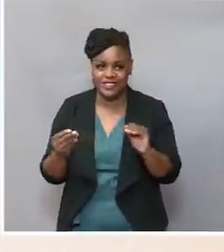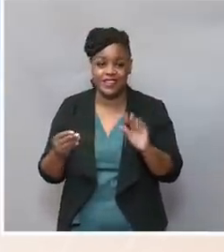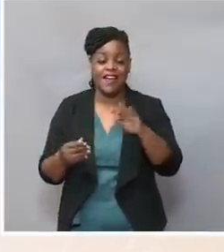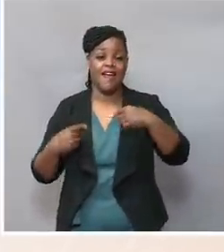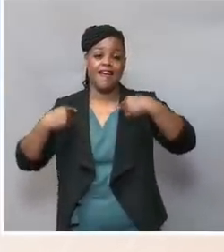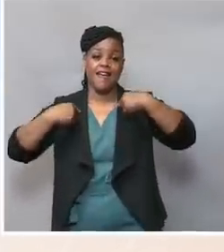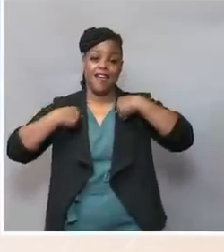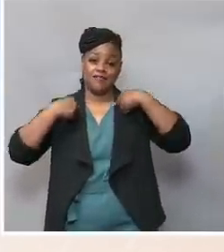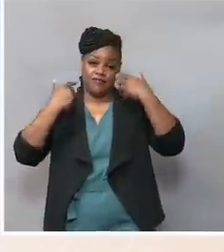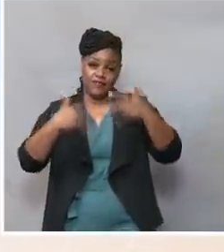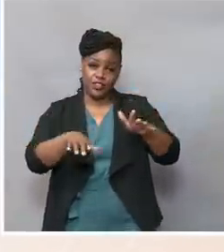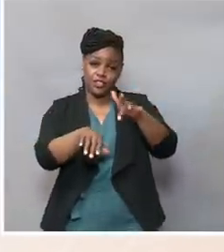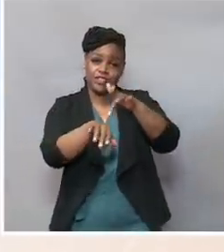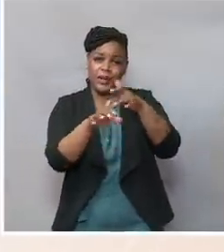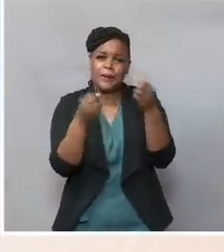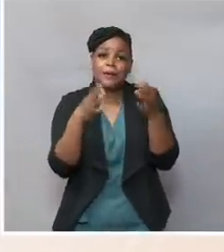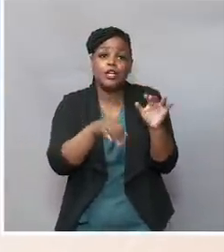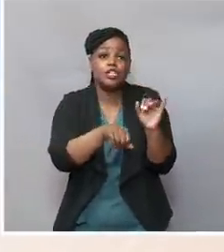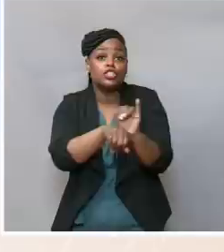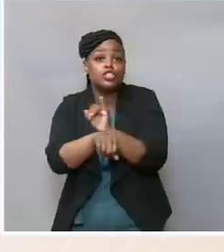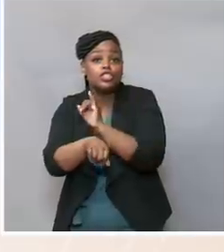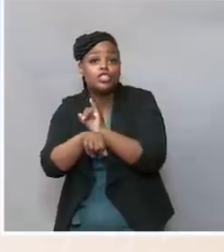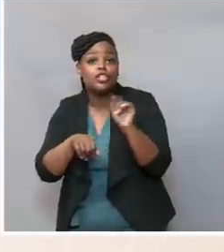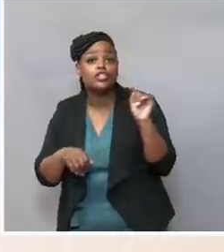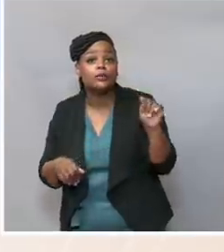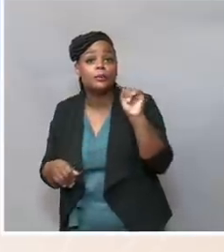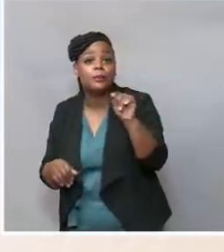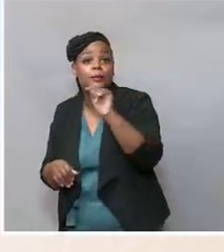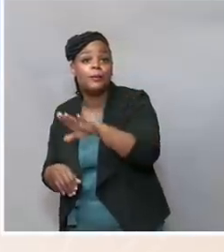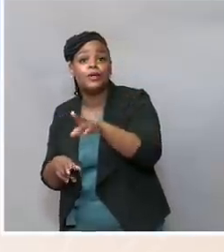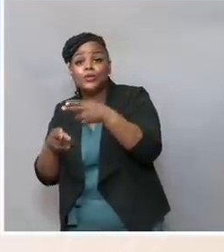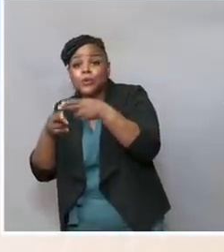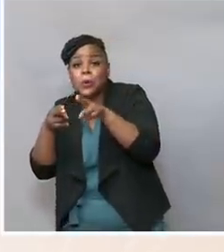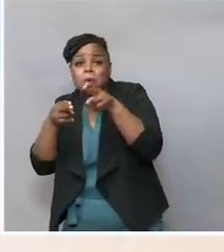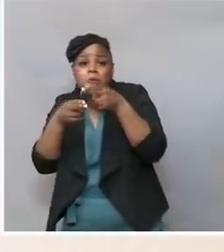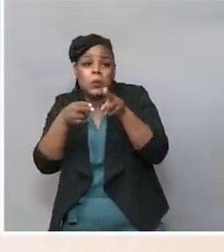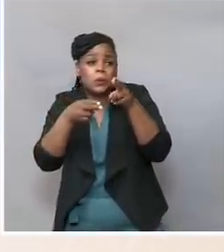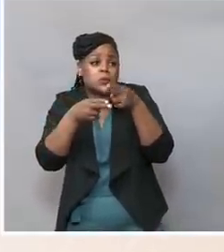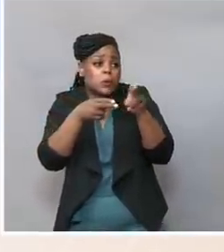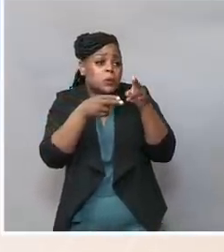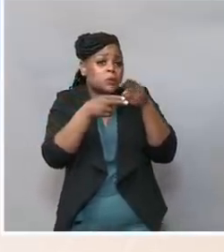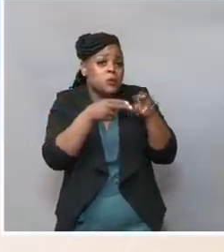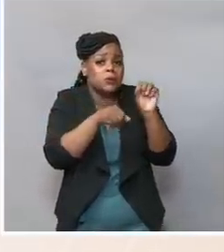temporary employment, until I made my way to here, chief historian.